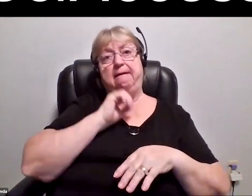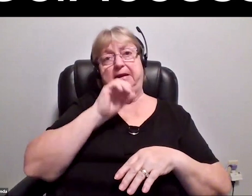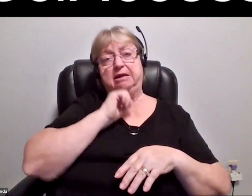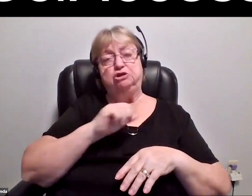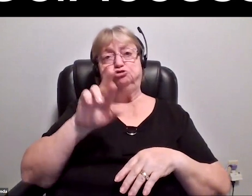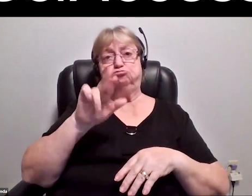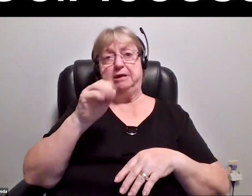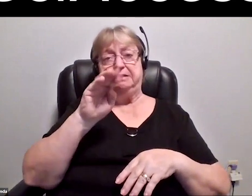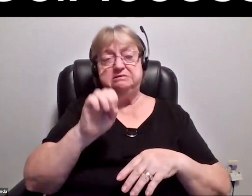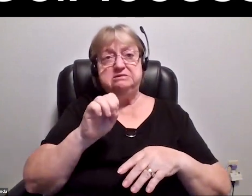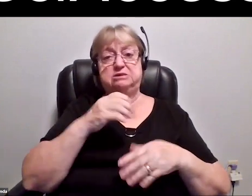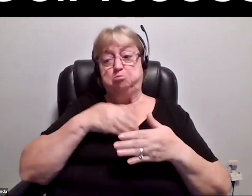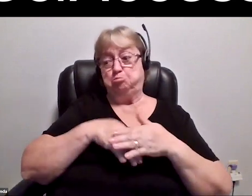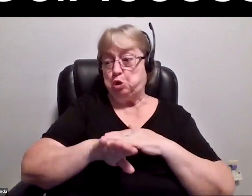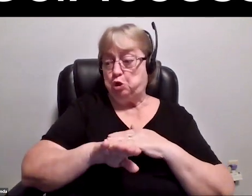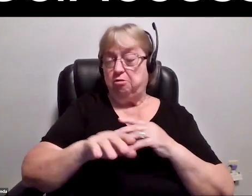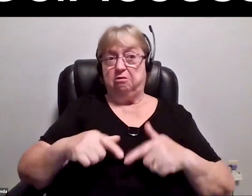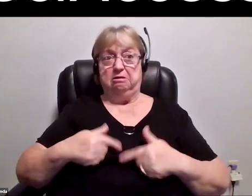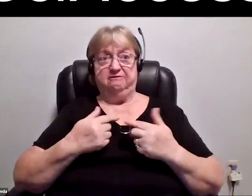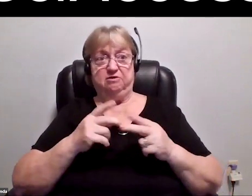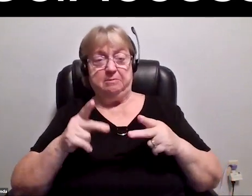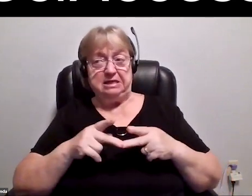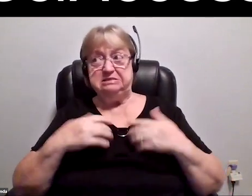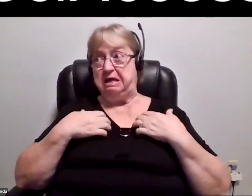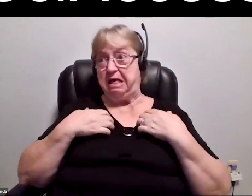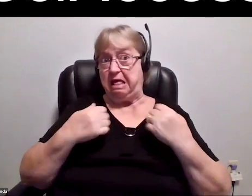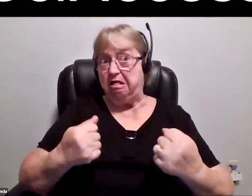or living place, health, wellness, and/or their ability